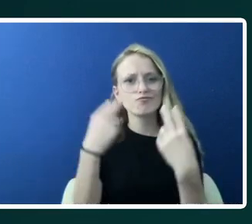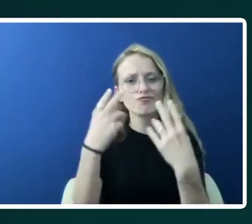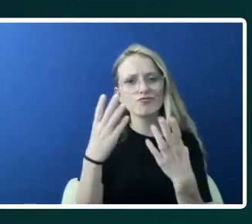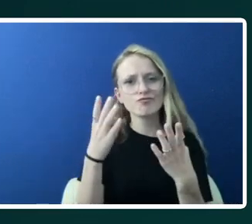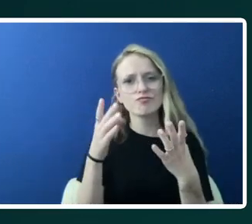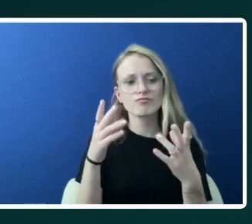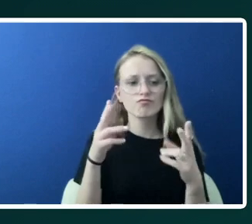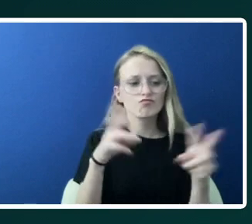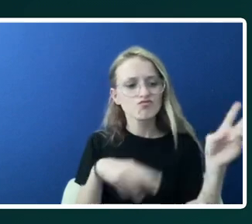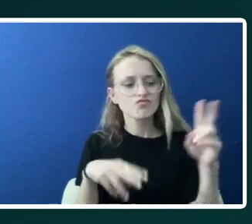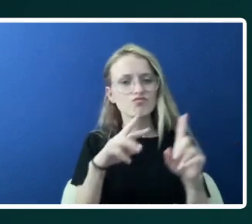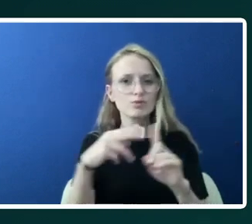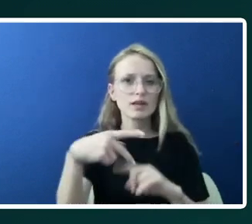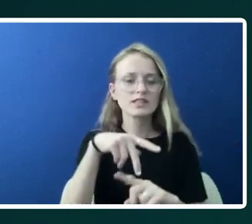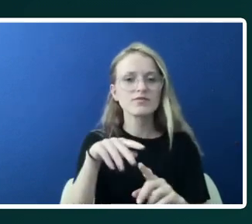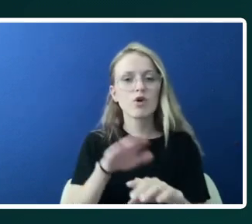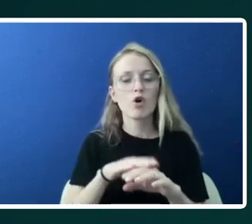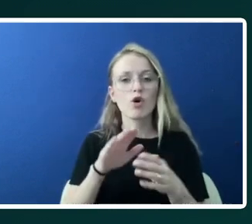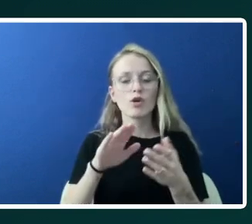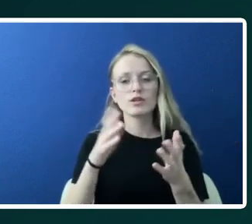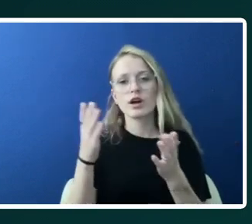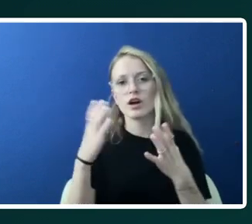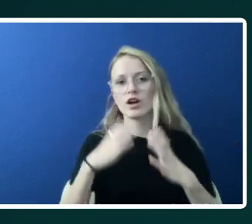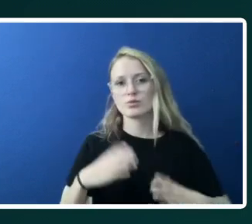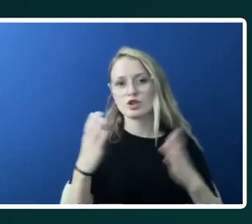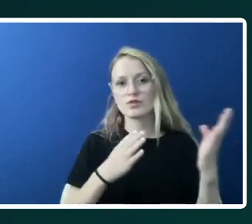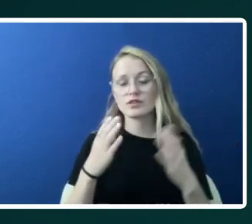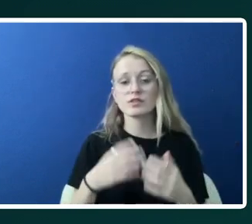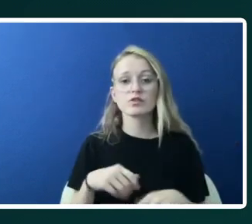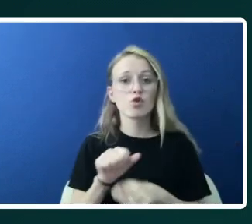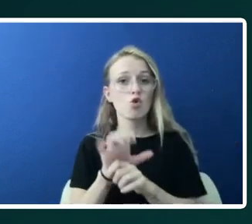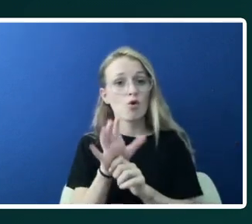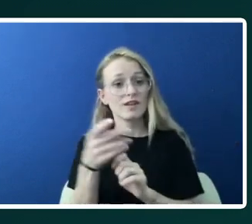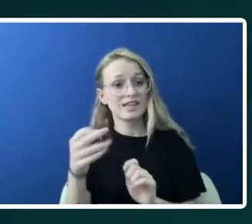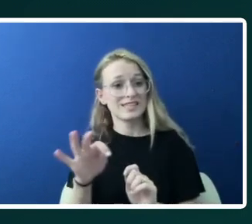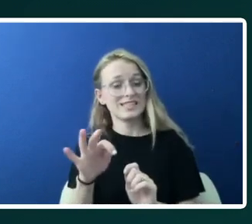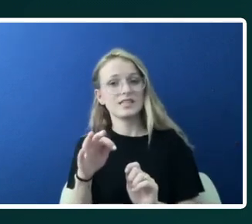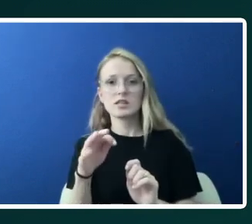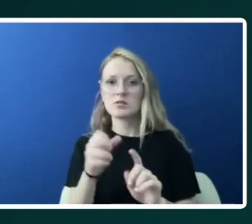impact now of COVID-19 has both negatively and positively affected the manner in which